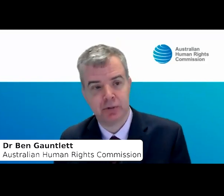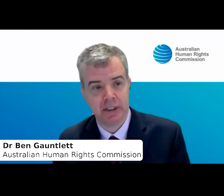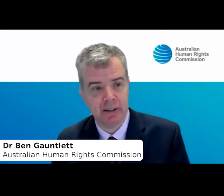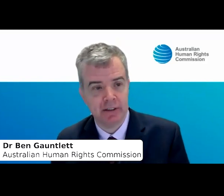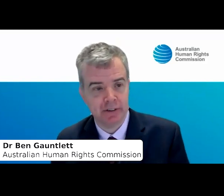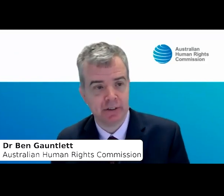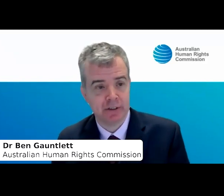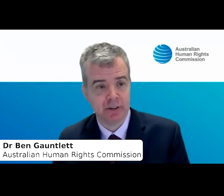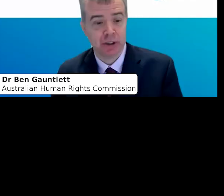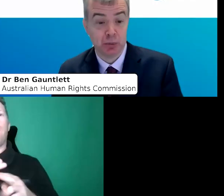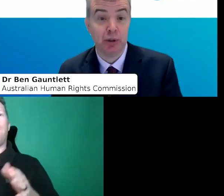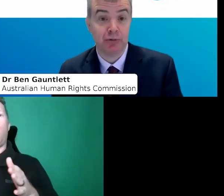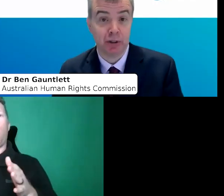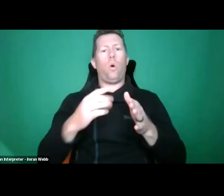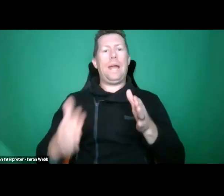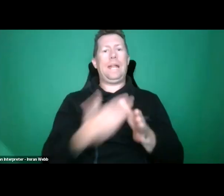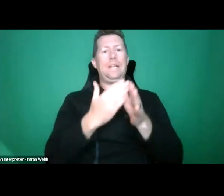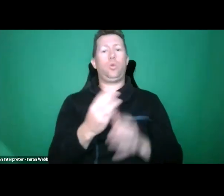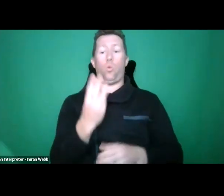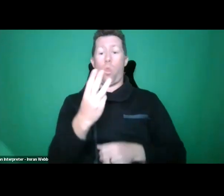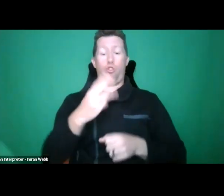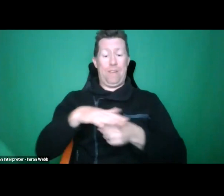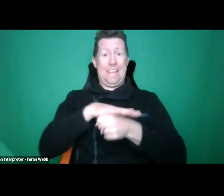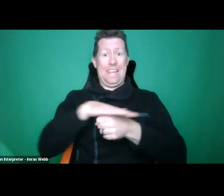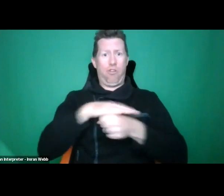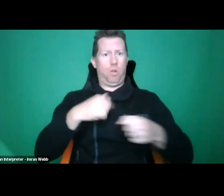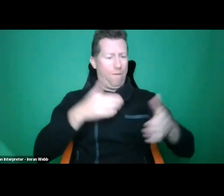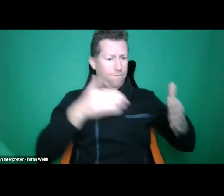three areas that were focused upon,